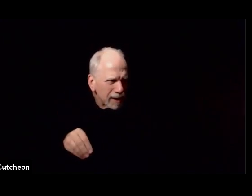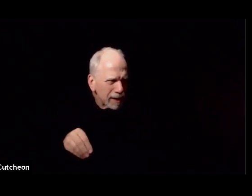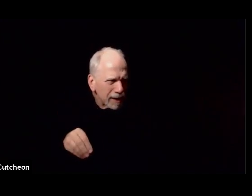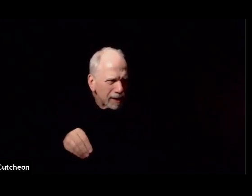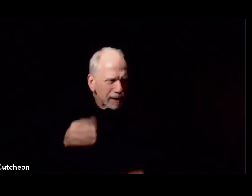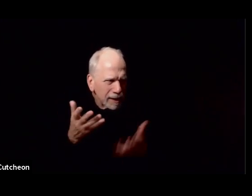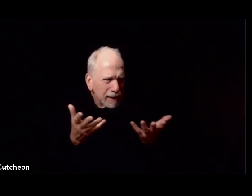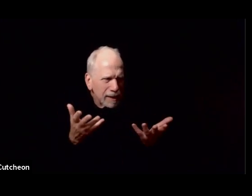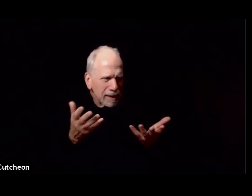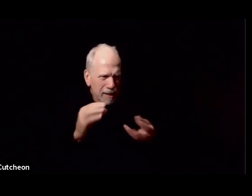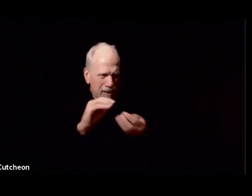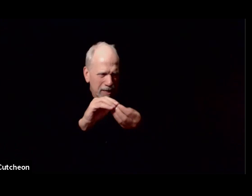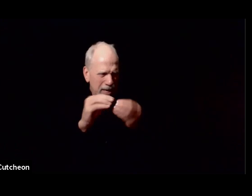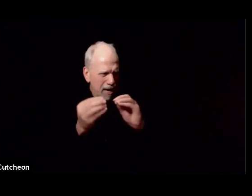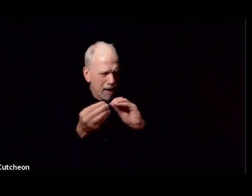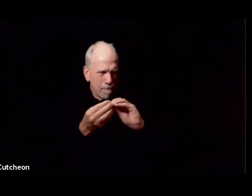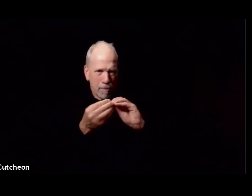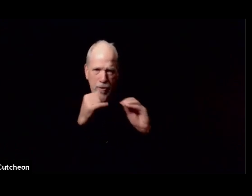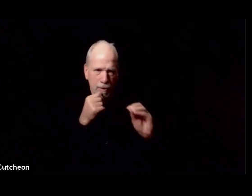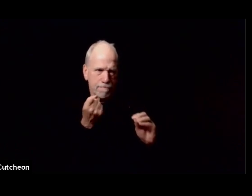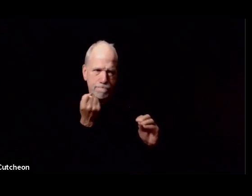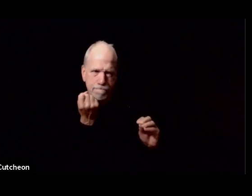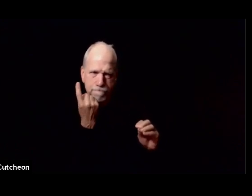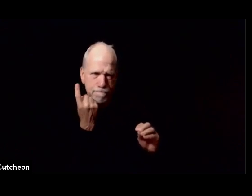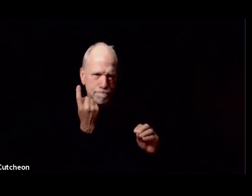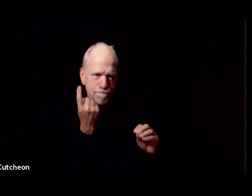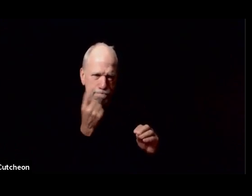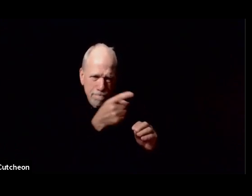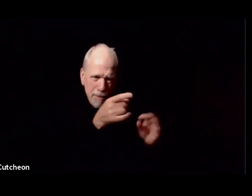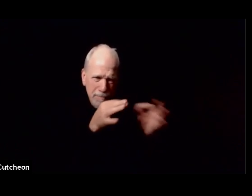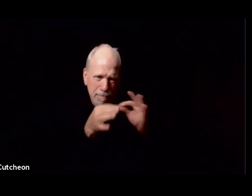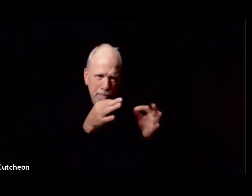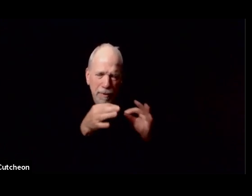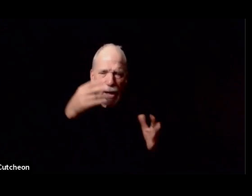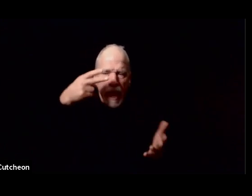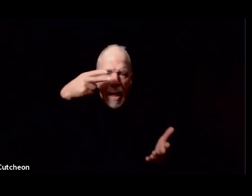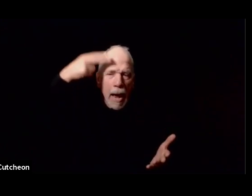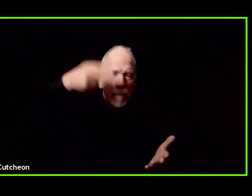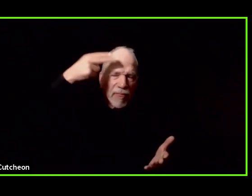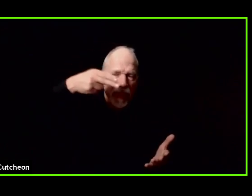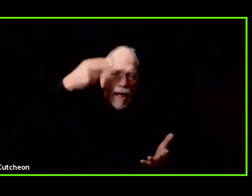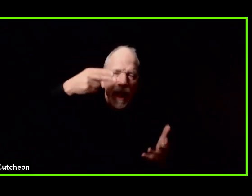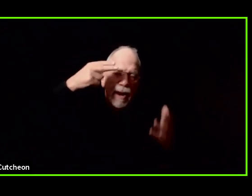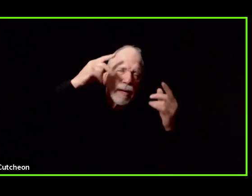does that number mean to you how does it compare to your hypothesis